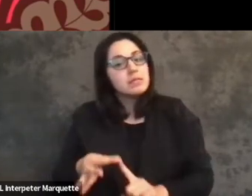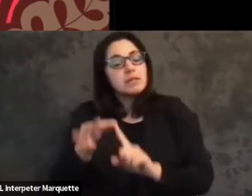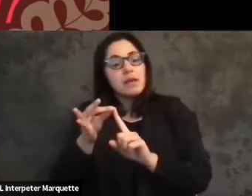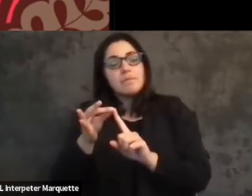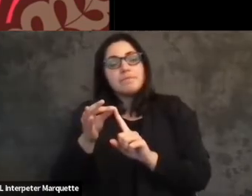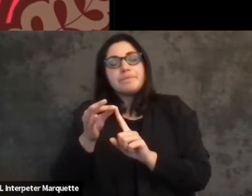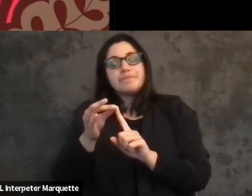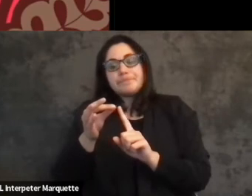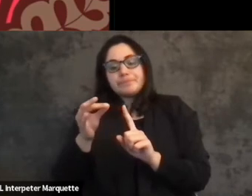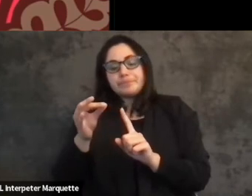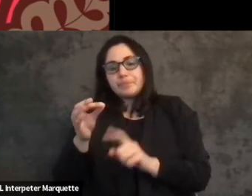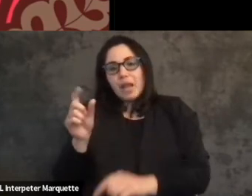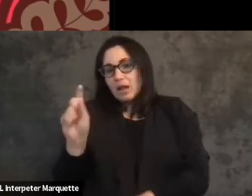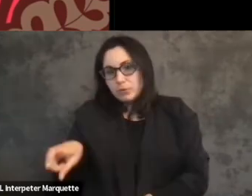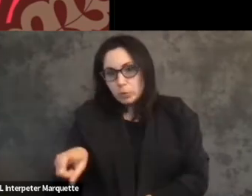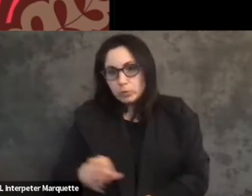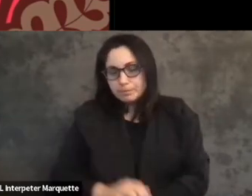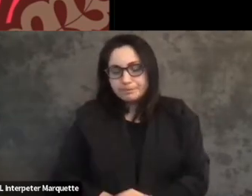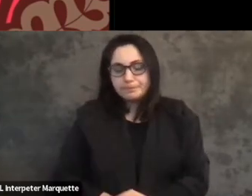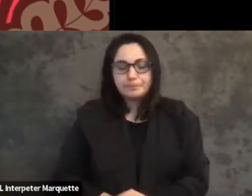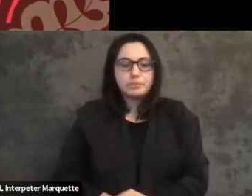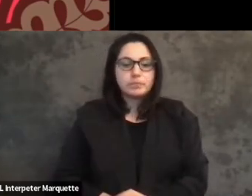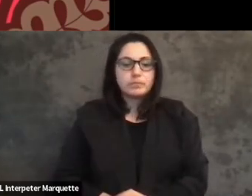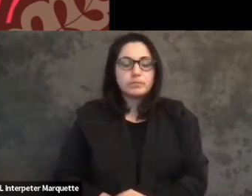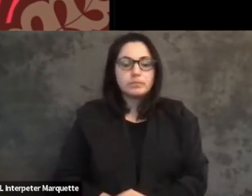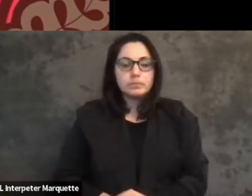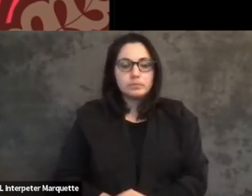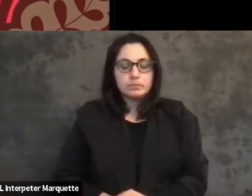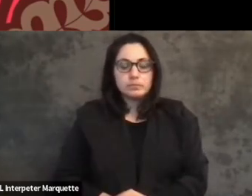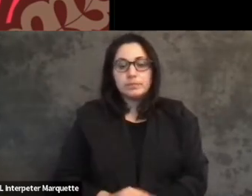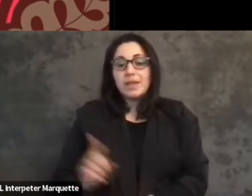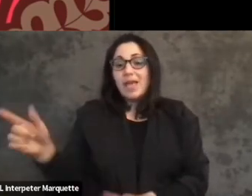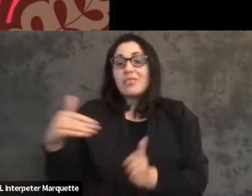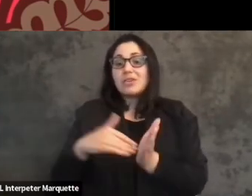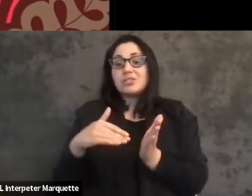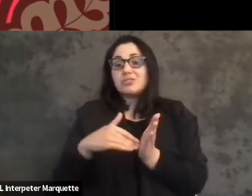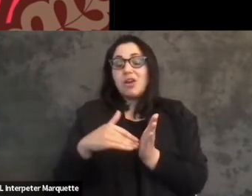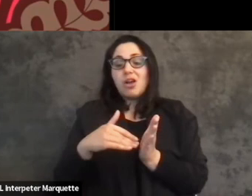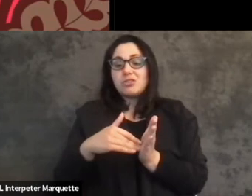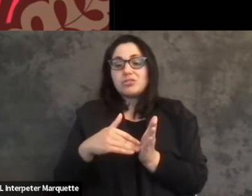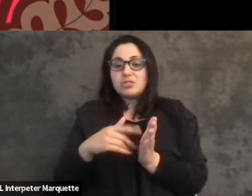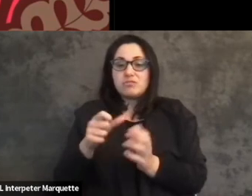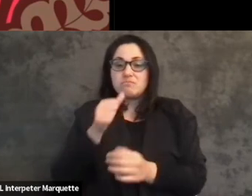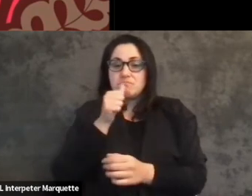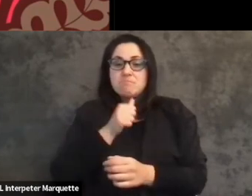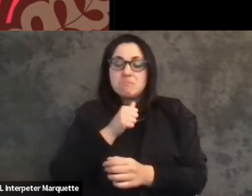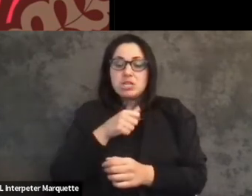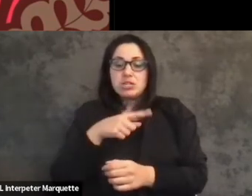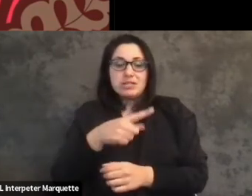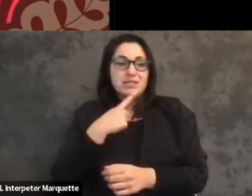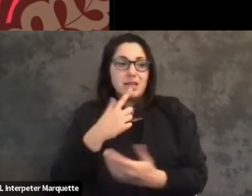But I am someone who doesn't like to take medicine unless there was really a need for